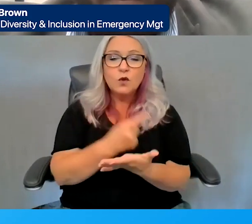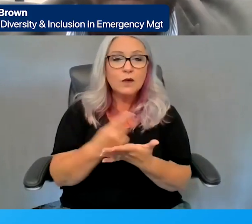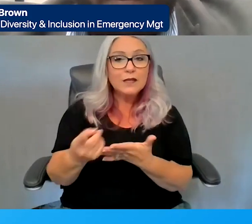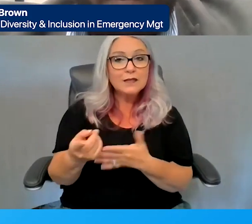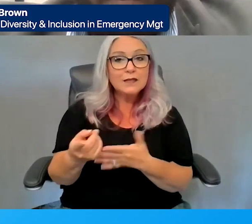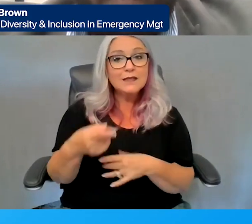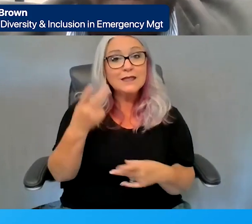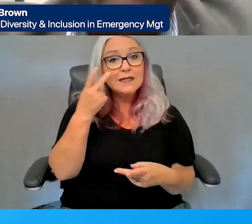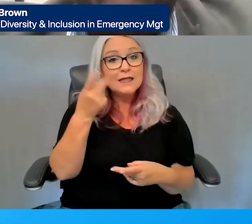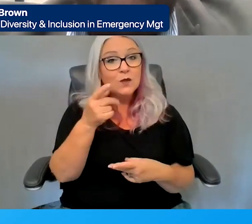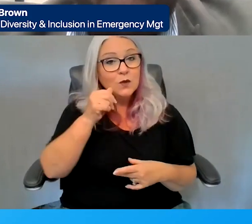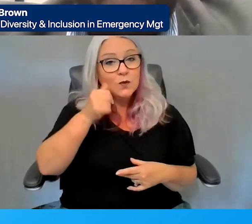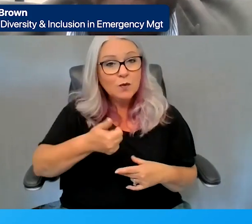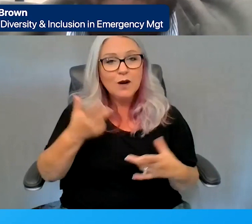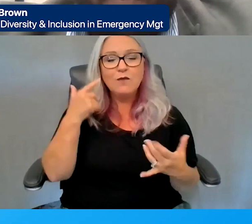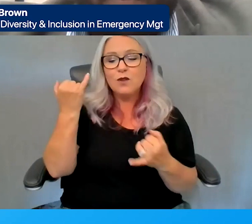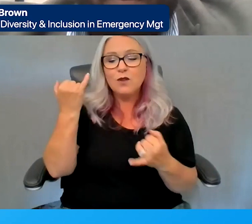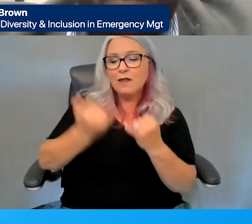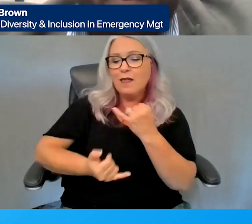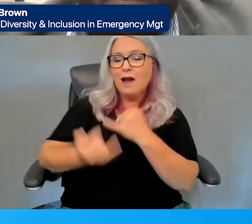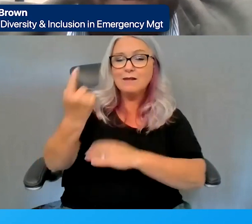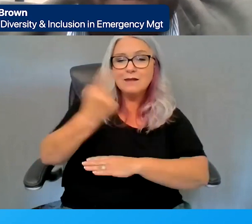day of our webinar series.